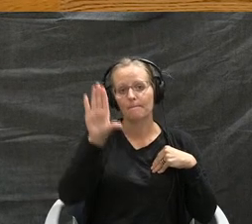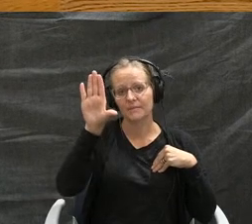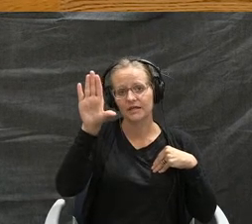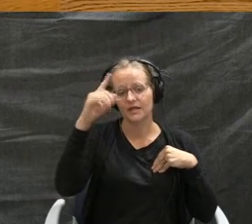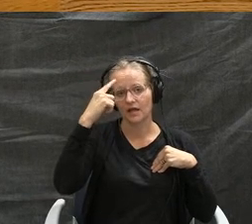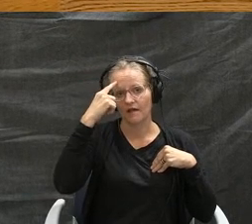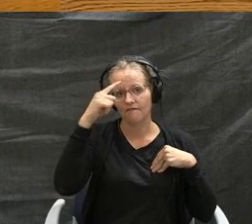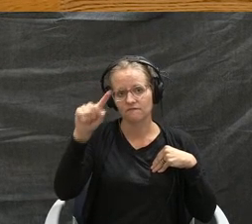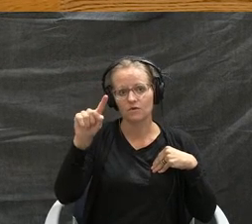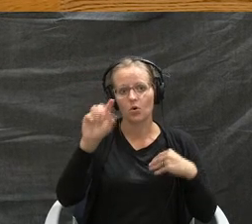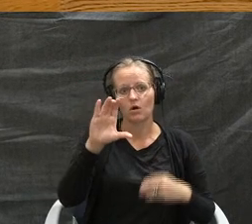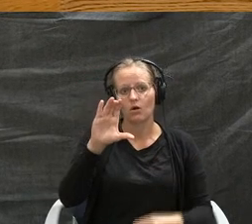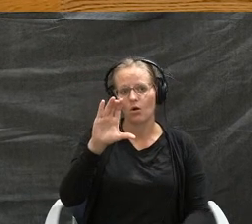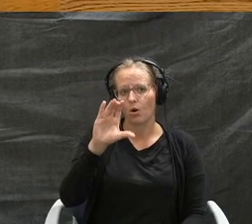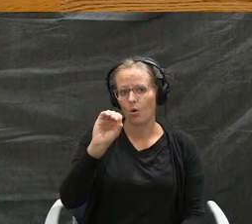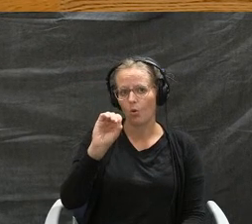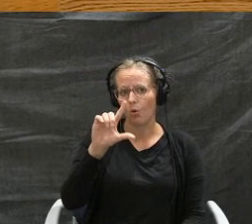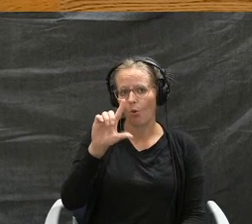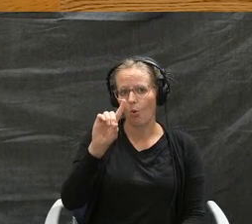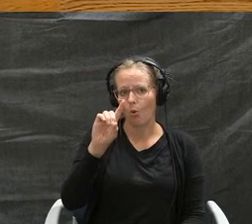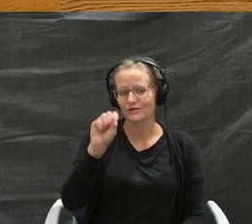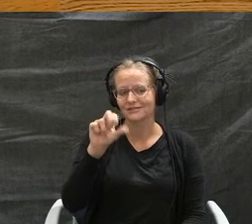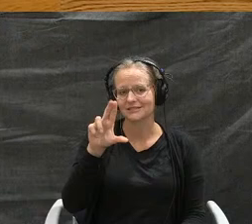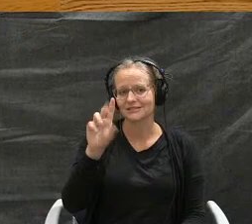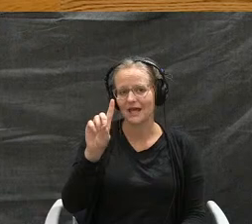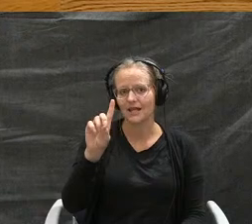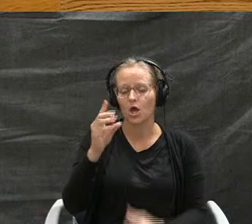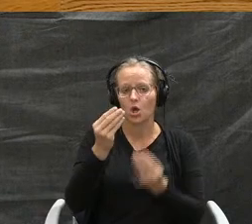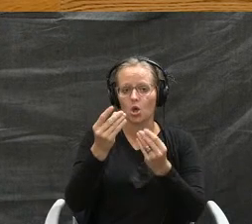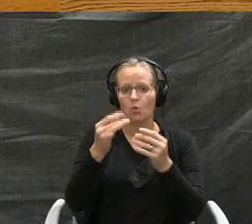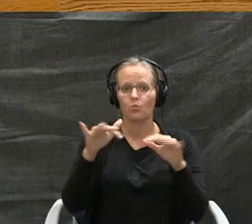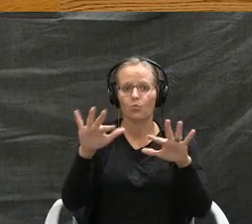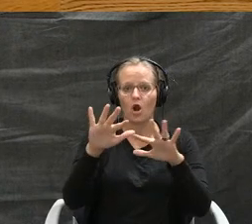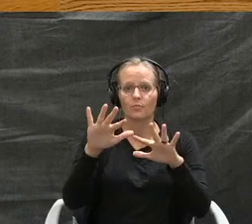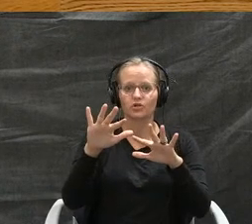up chair members of the board. I'm going to have Mr Bourgeois